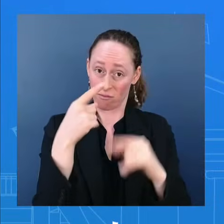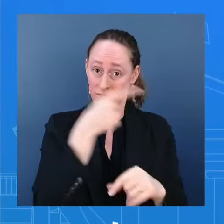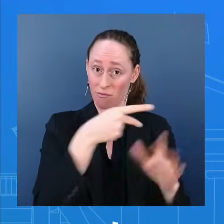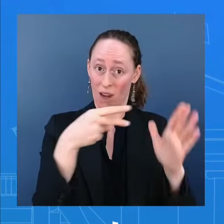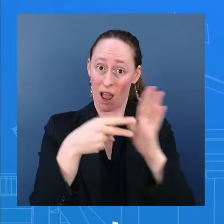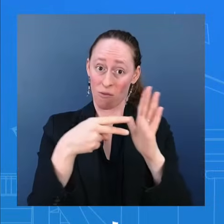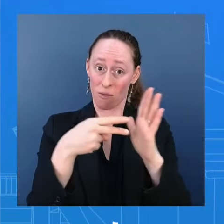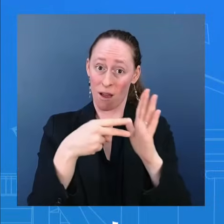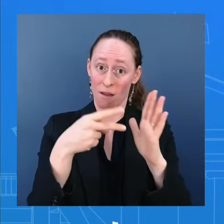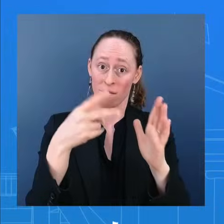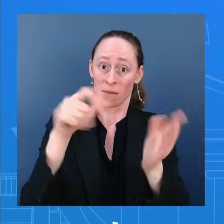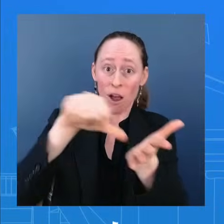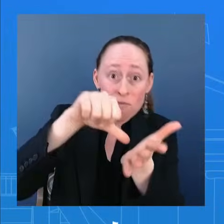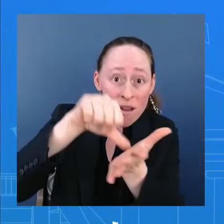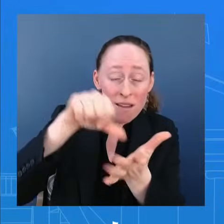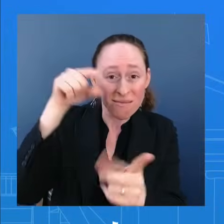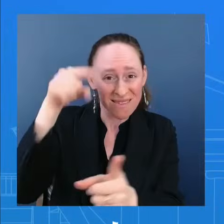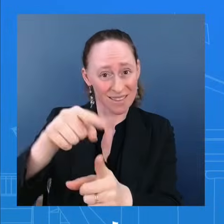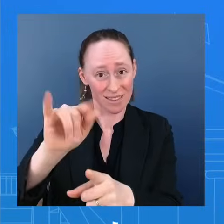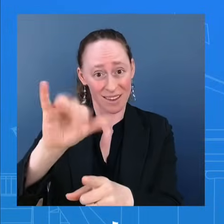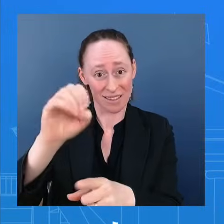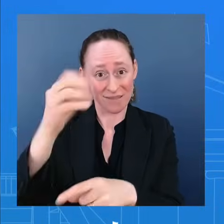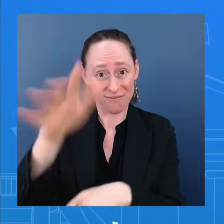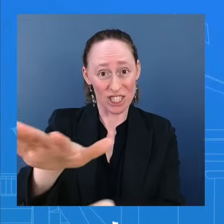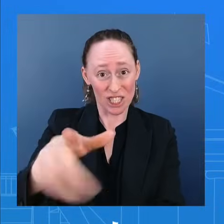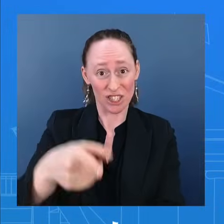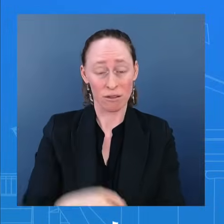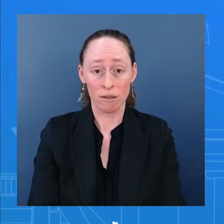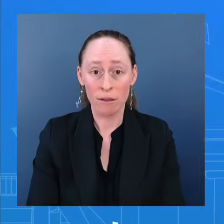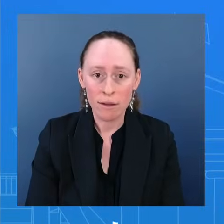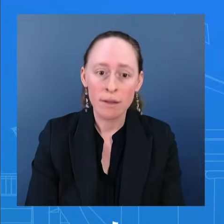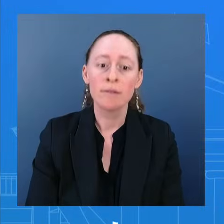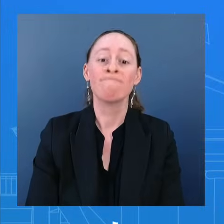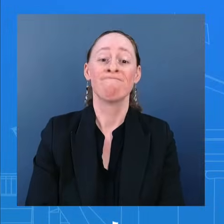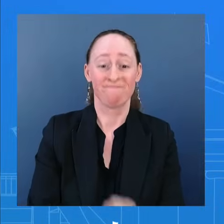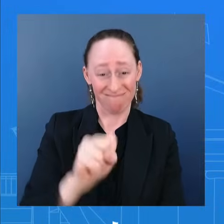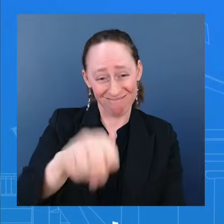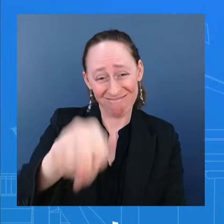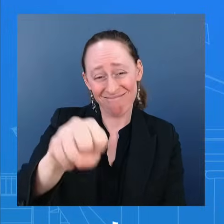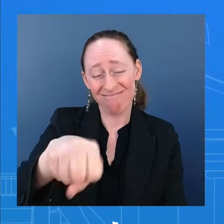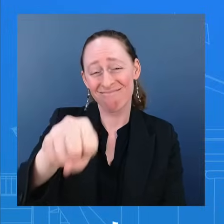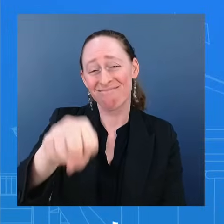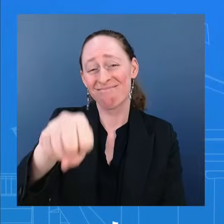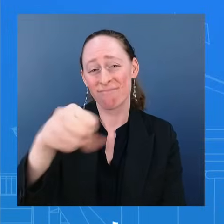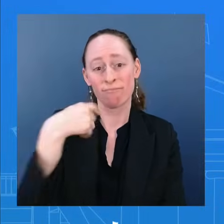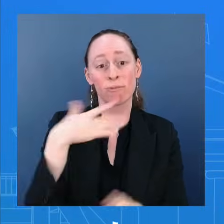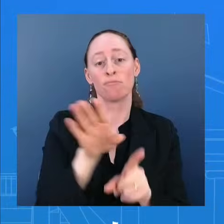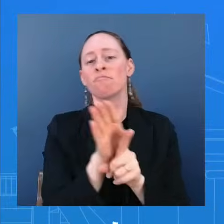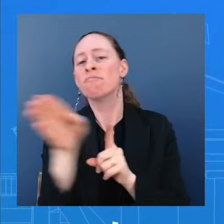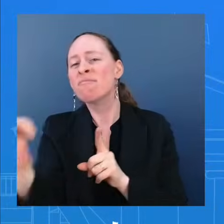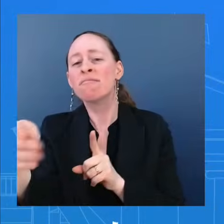we have been in touch with interlocutors and groups and leaders all over the region.